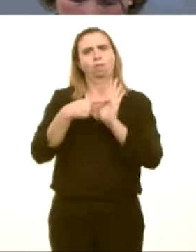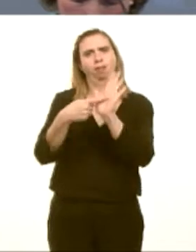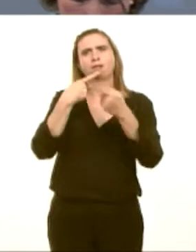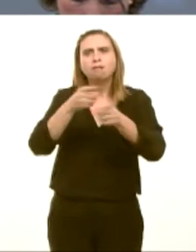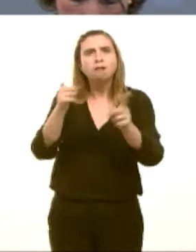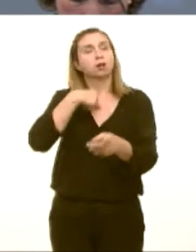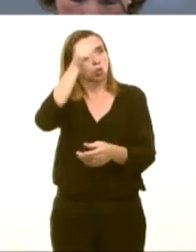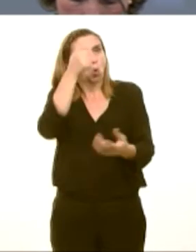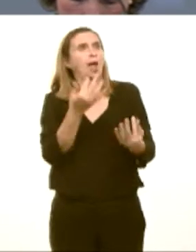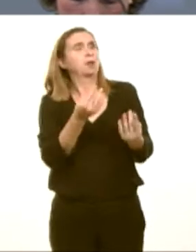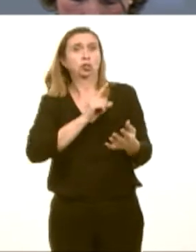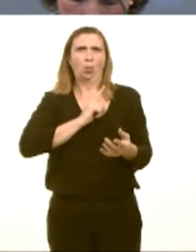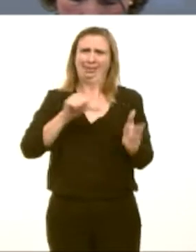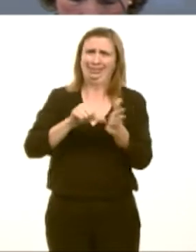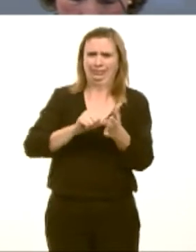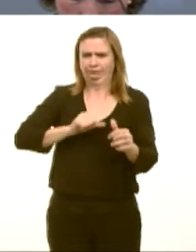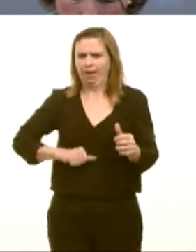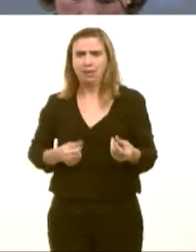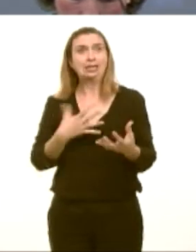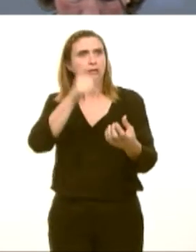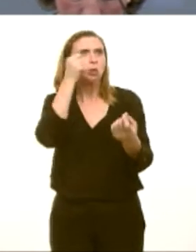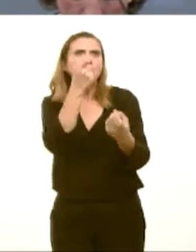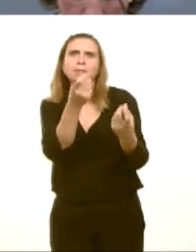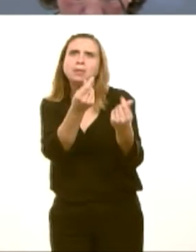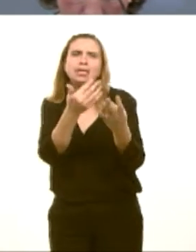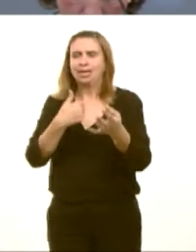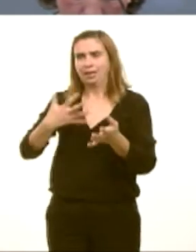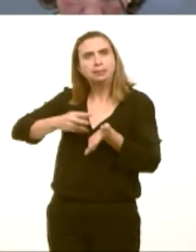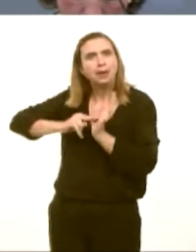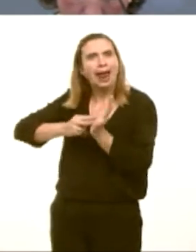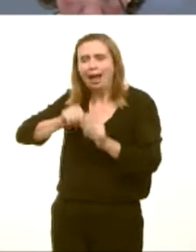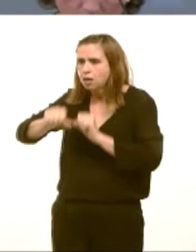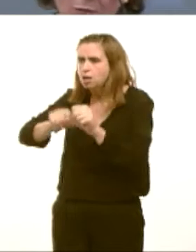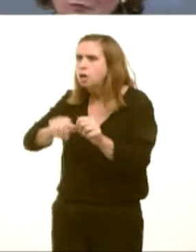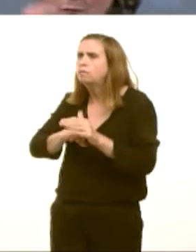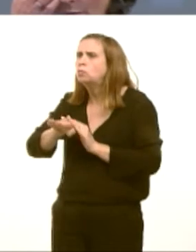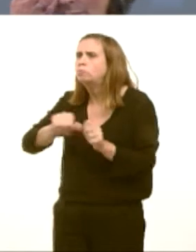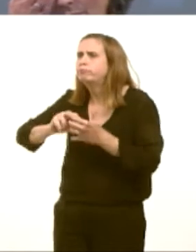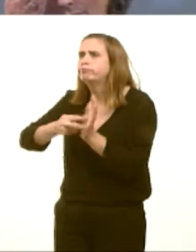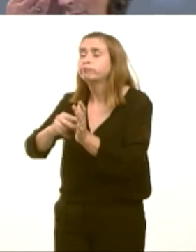farm businesses would as well, because it is critical in their planning, given that commodity prices are so low, First Minister.